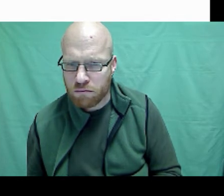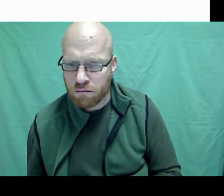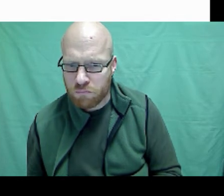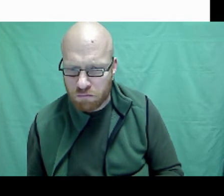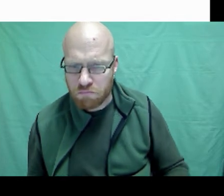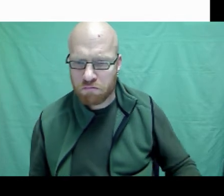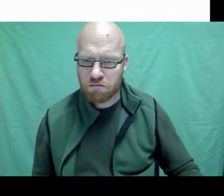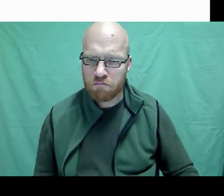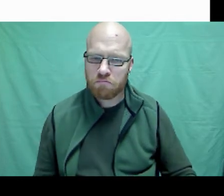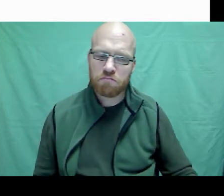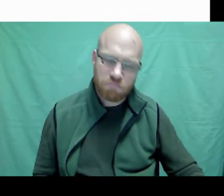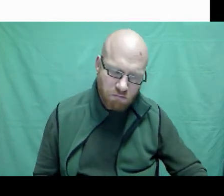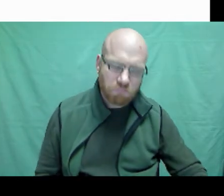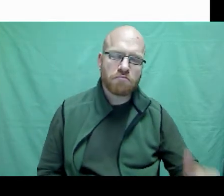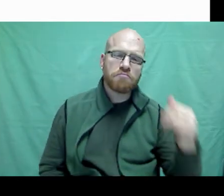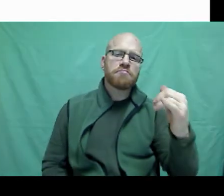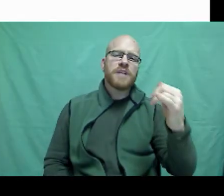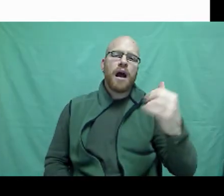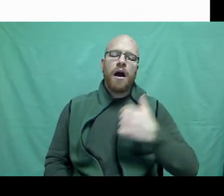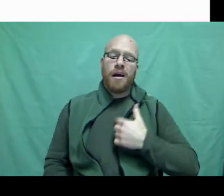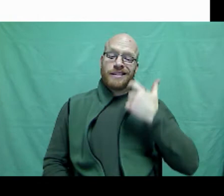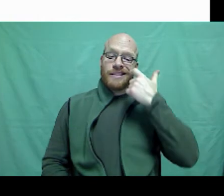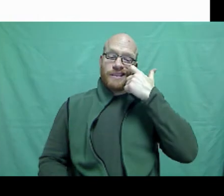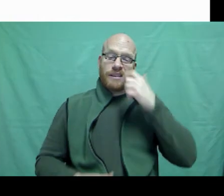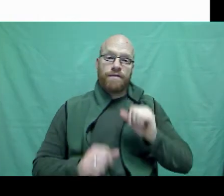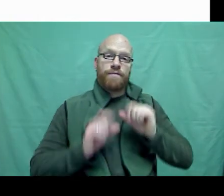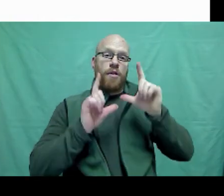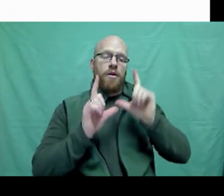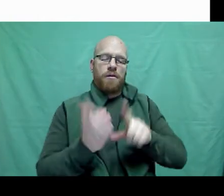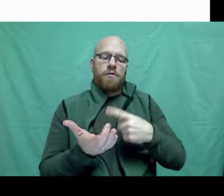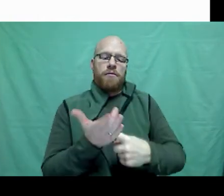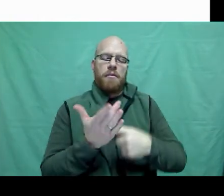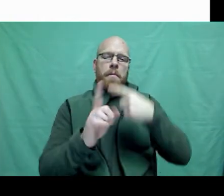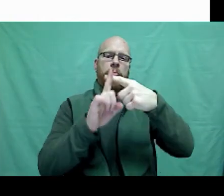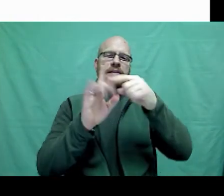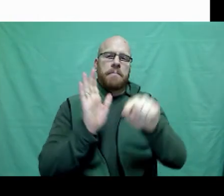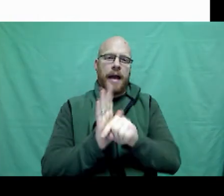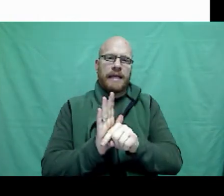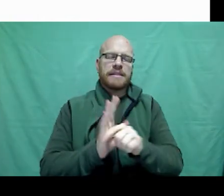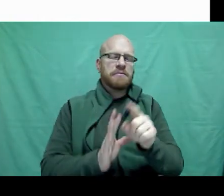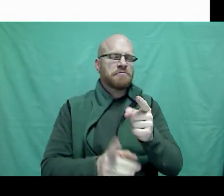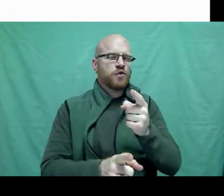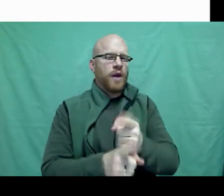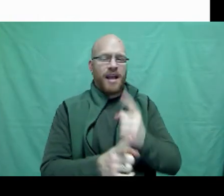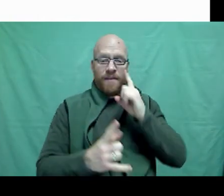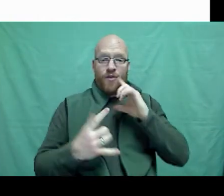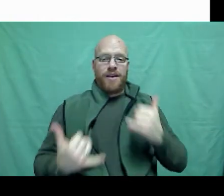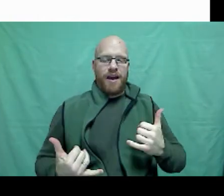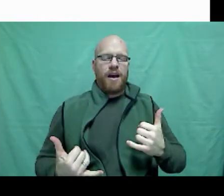Okay. As we split up our radical, we talked about in previous blogs plus and minus.